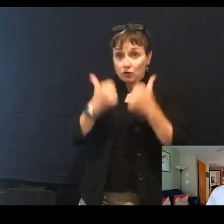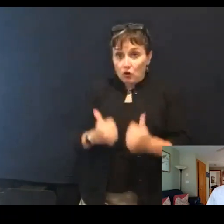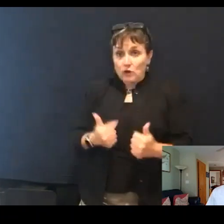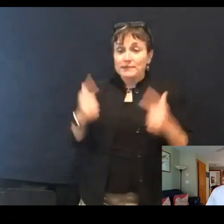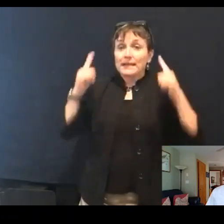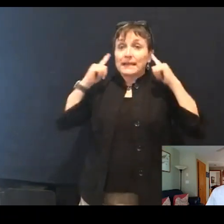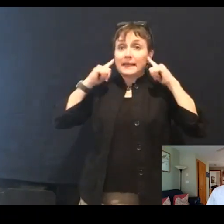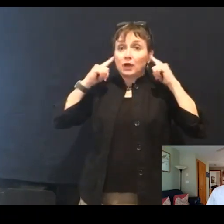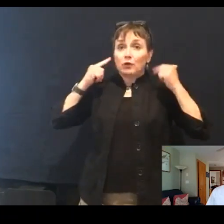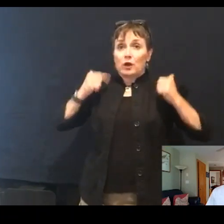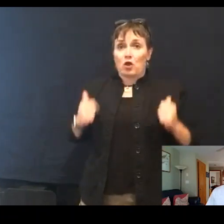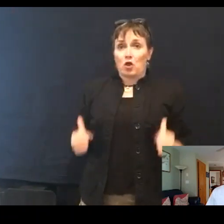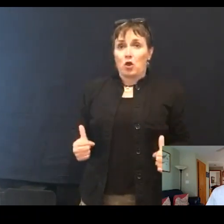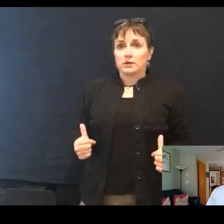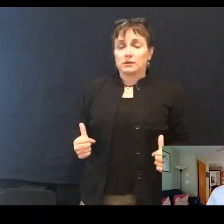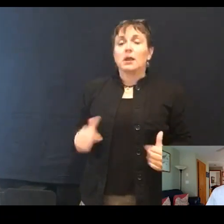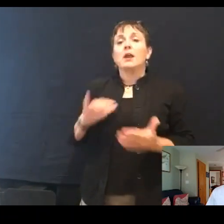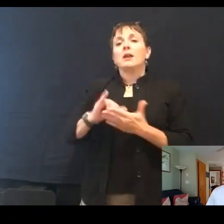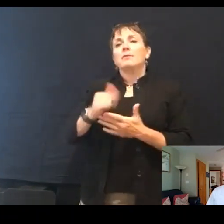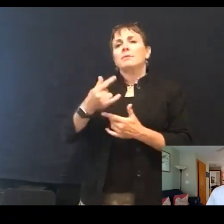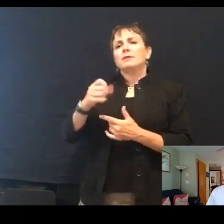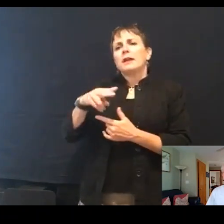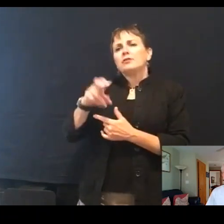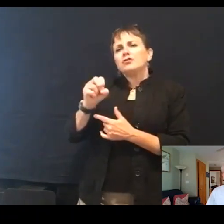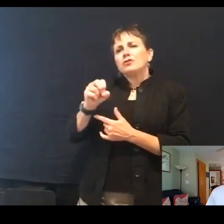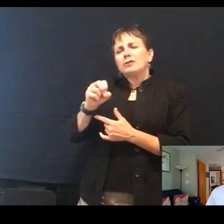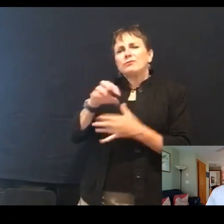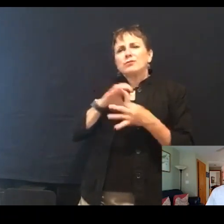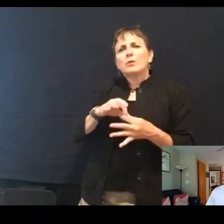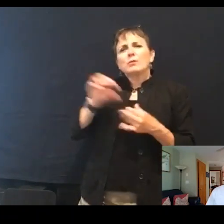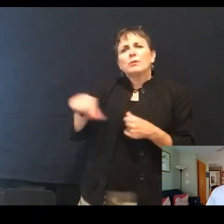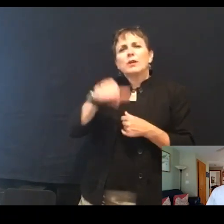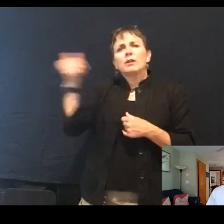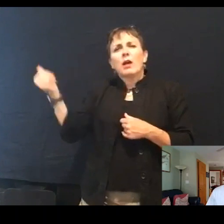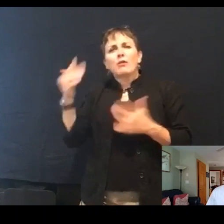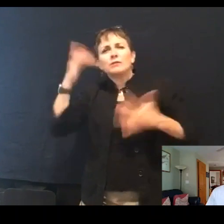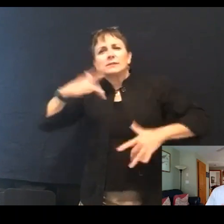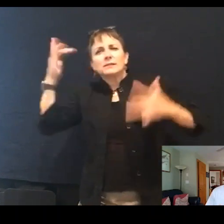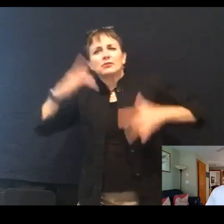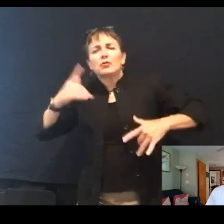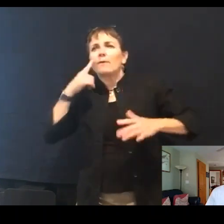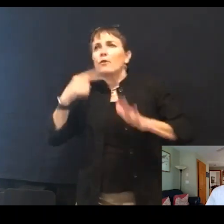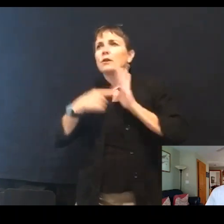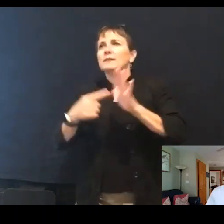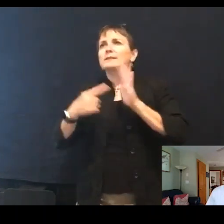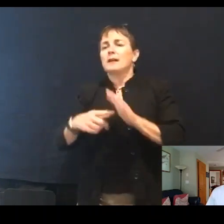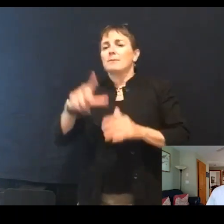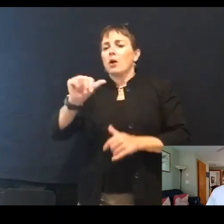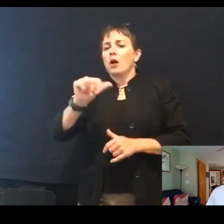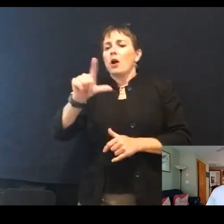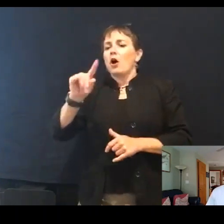but the gene was consistent with a different syndrome, a syndrome such as Alstrom syndrome,